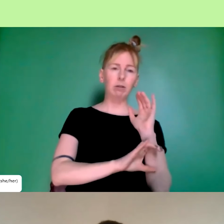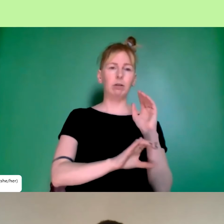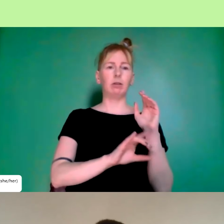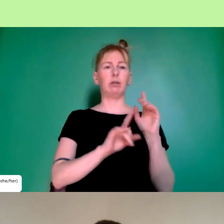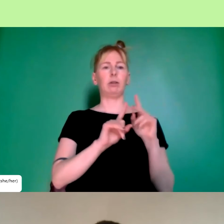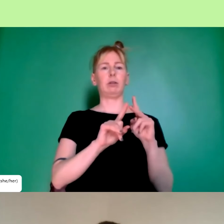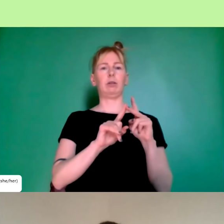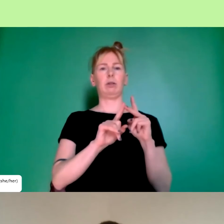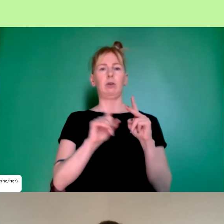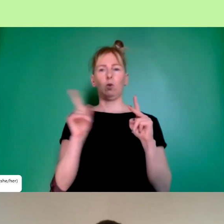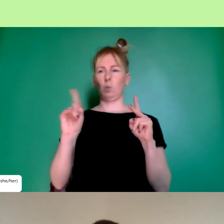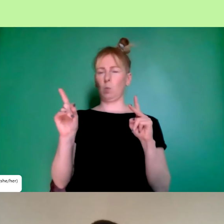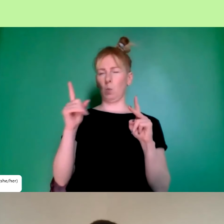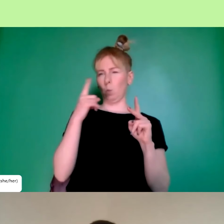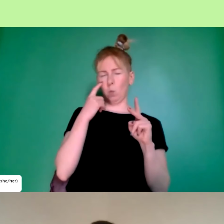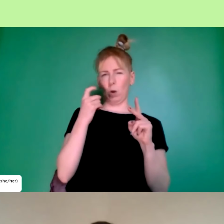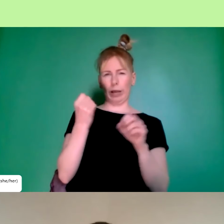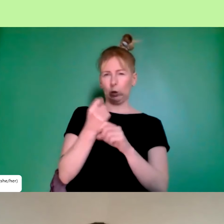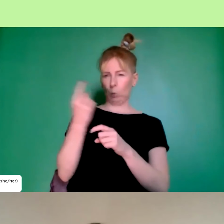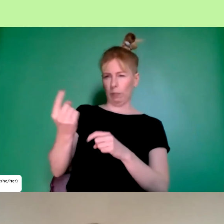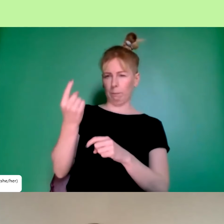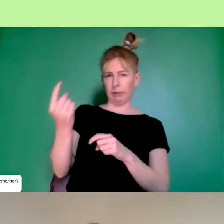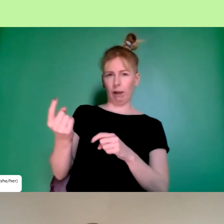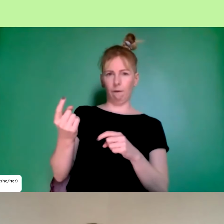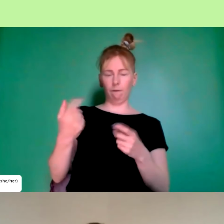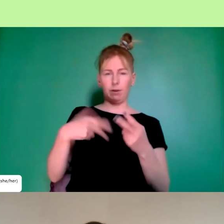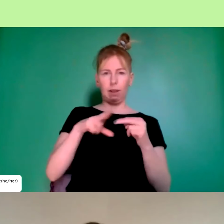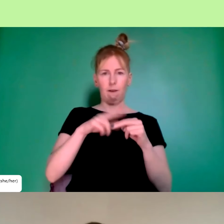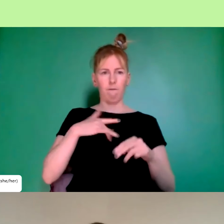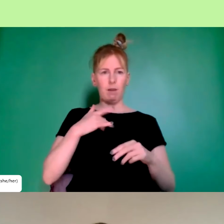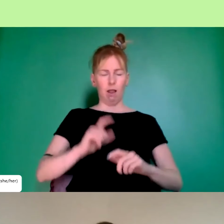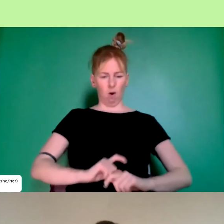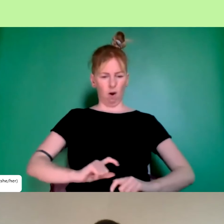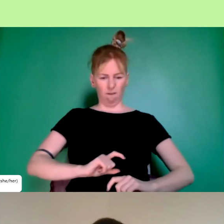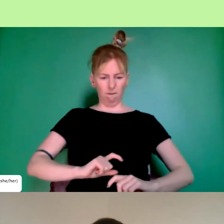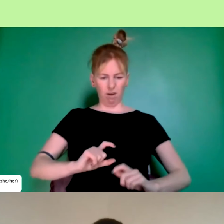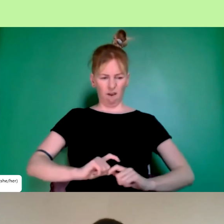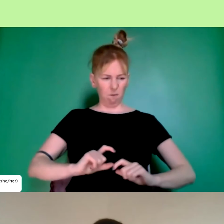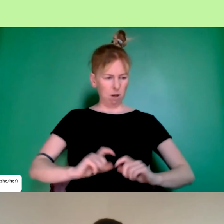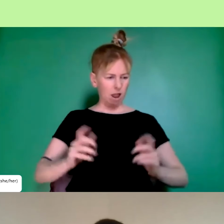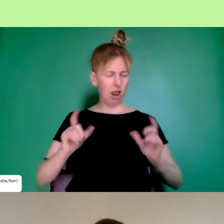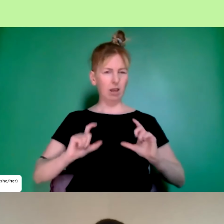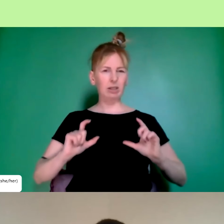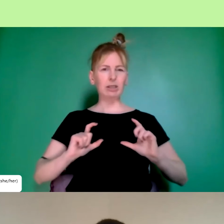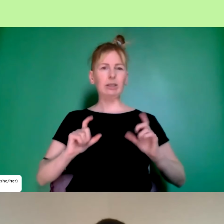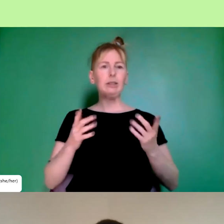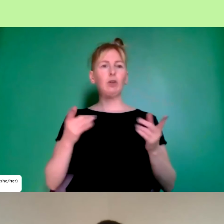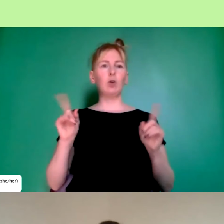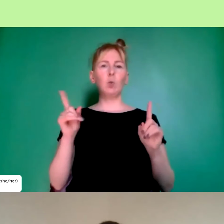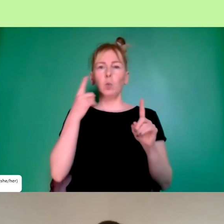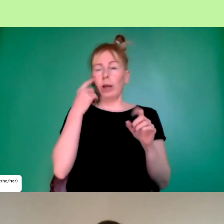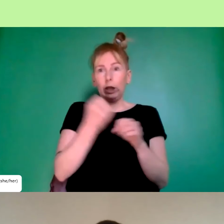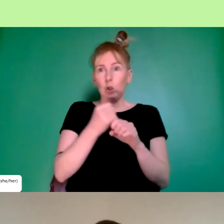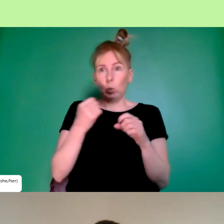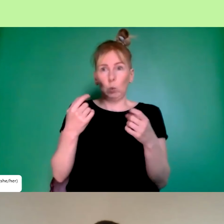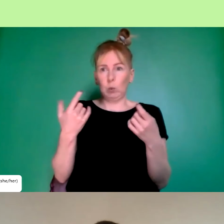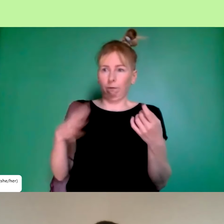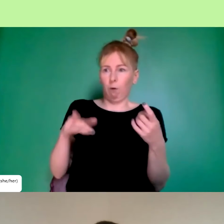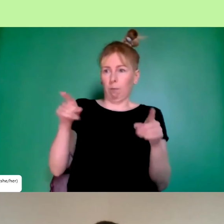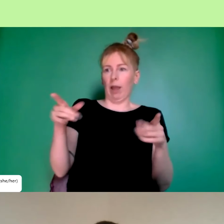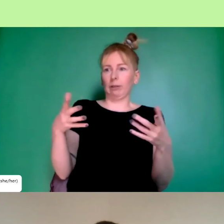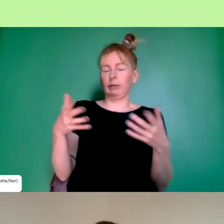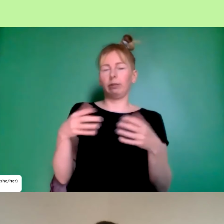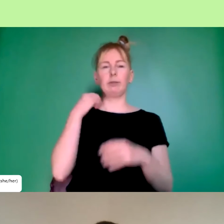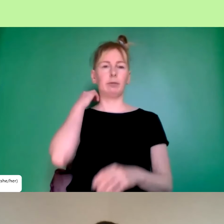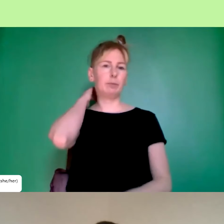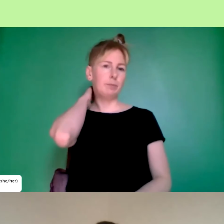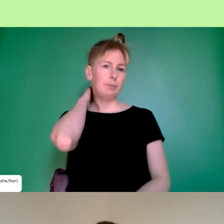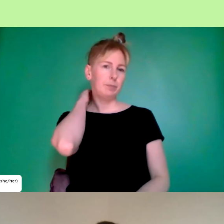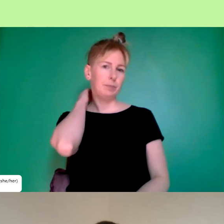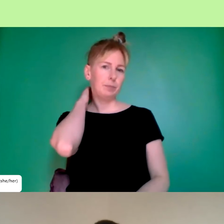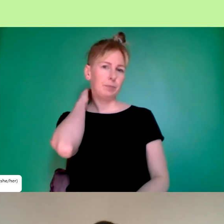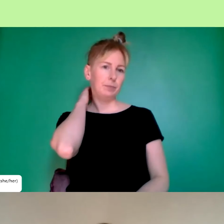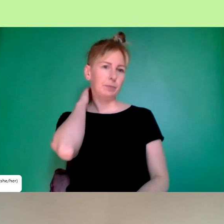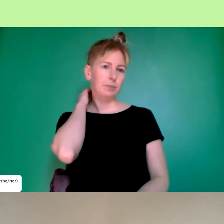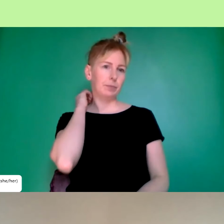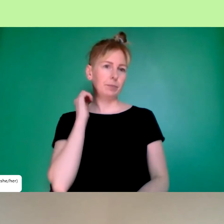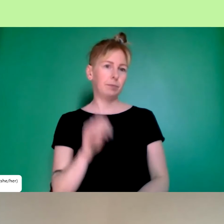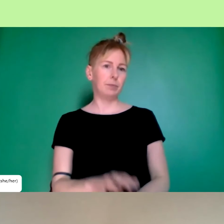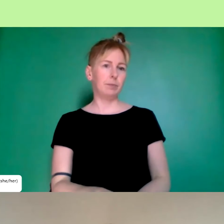that feeling of discomfort? Do with or do about? I mean, I have I have something to say,